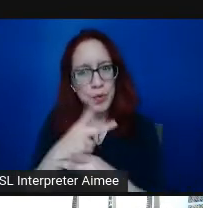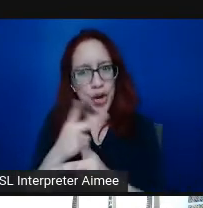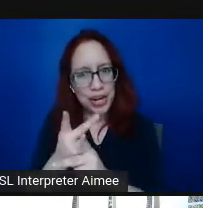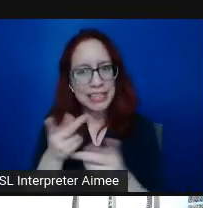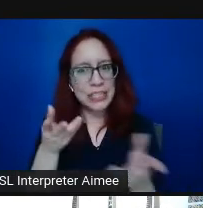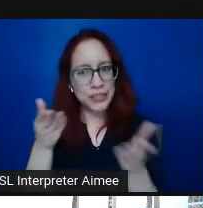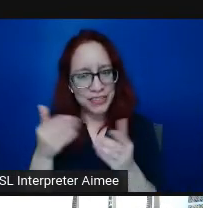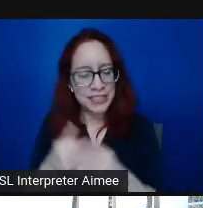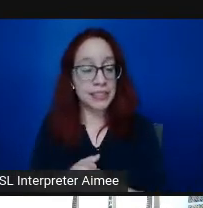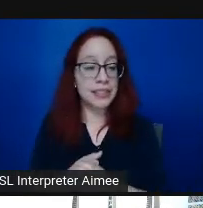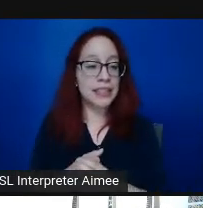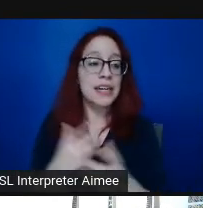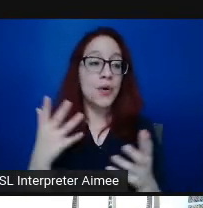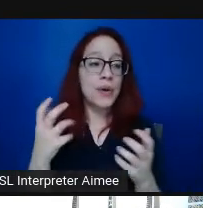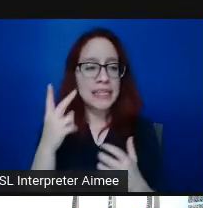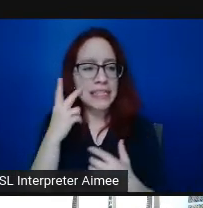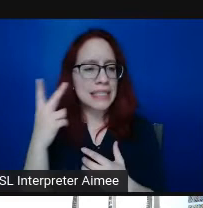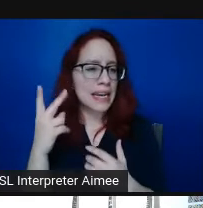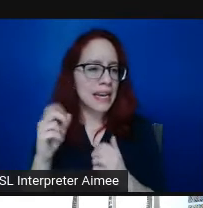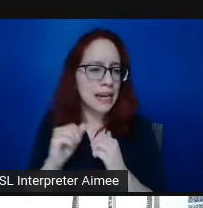I wanted to see what it would be like if I just picked up